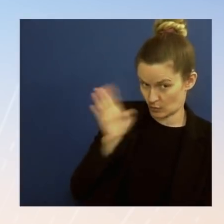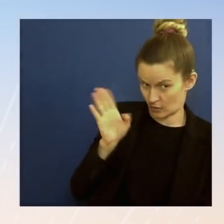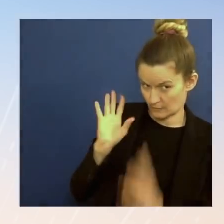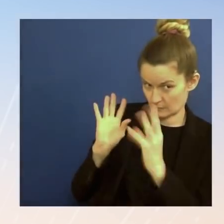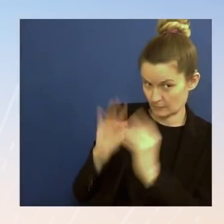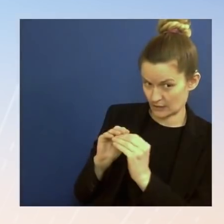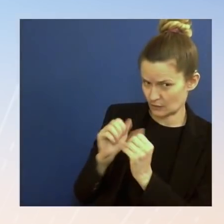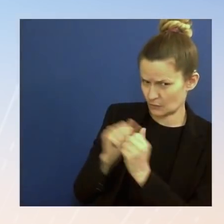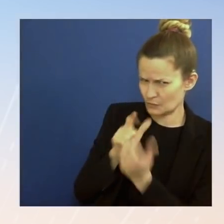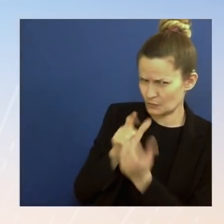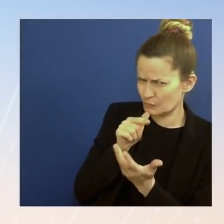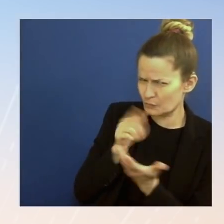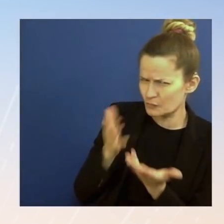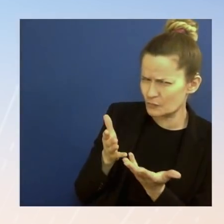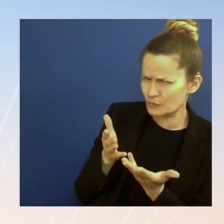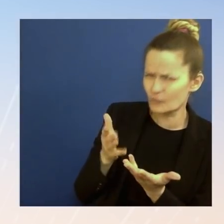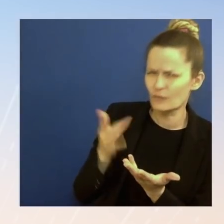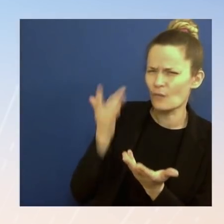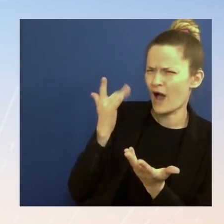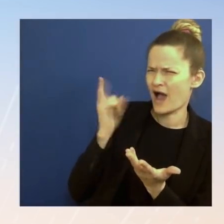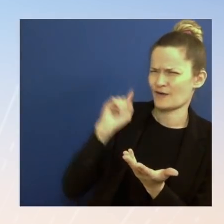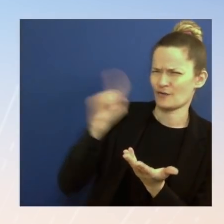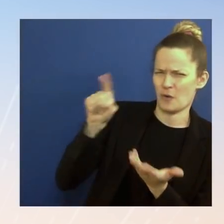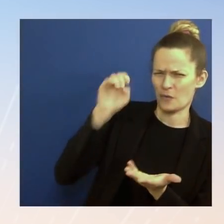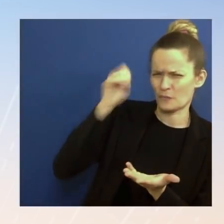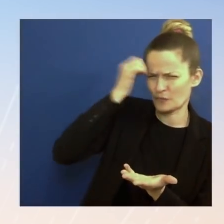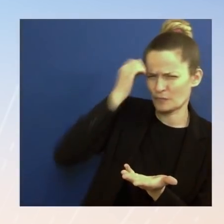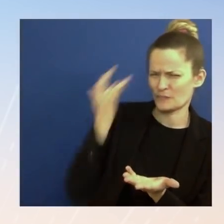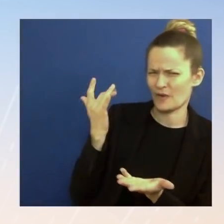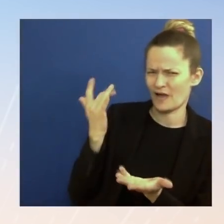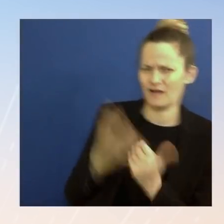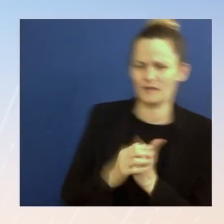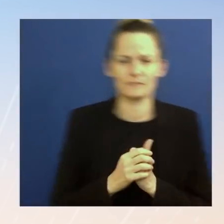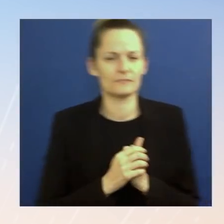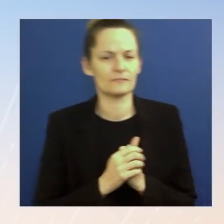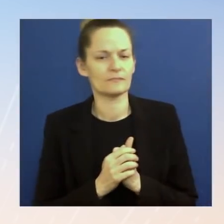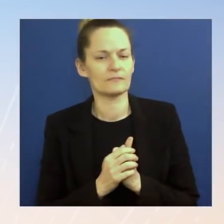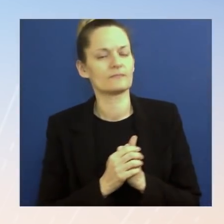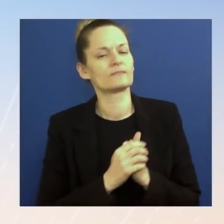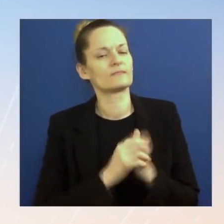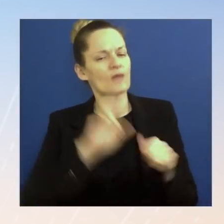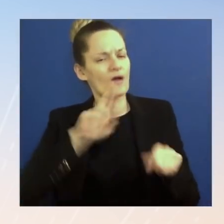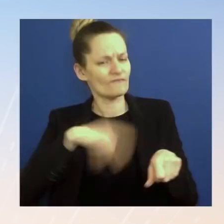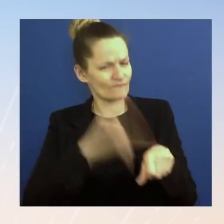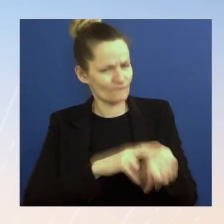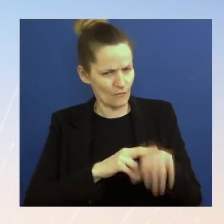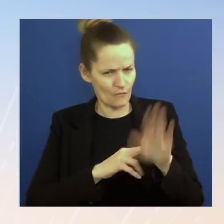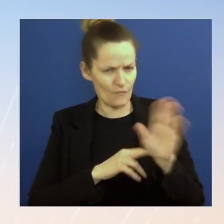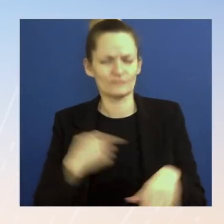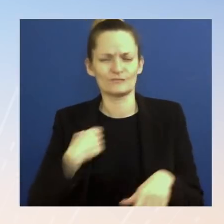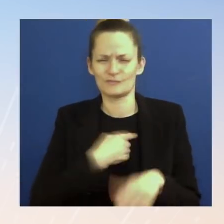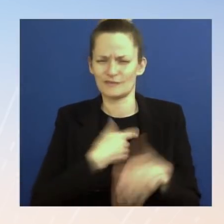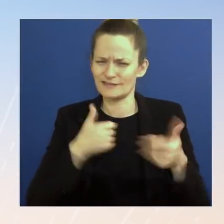closely engaged with our NATO partners and European allies, as you heard us say a number of times, about the next steps in diplomacy,